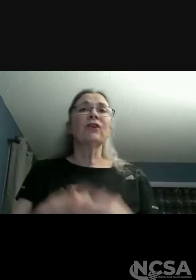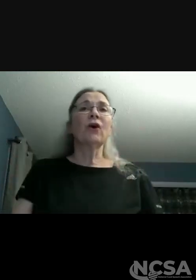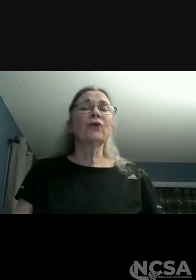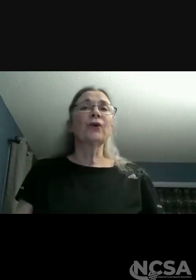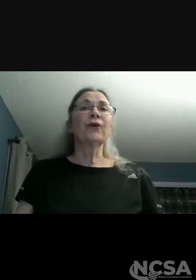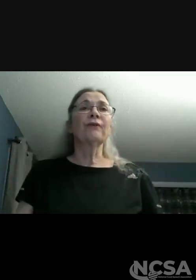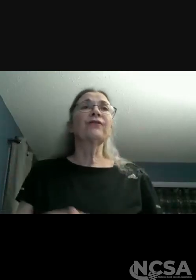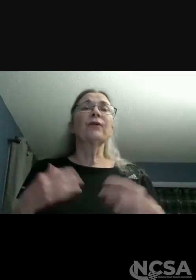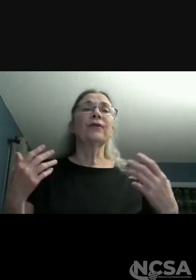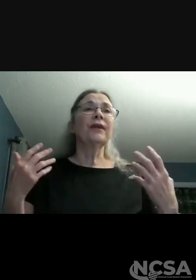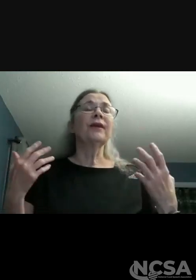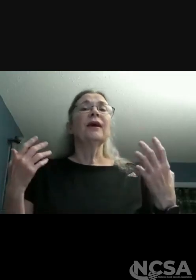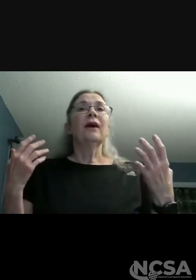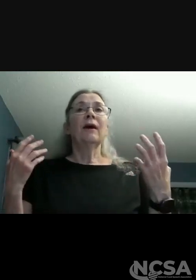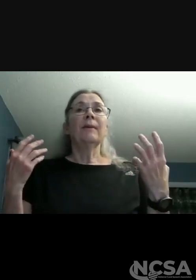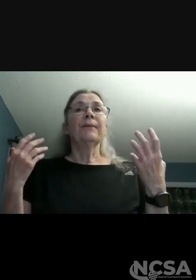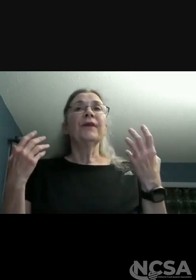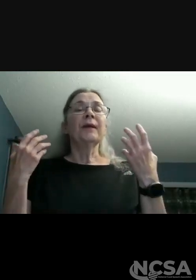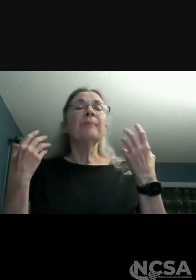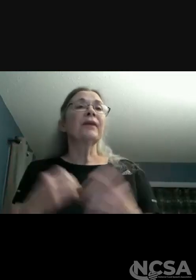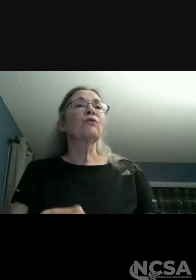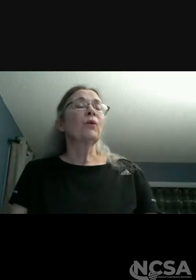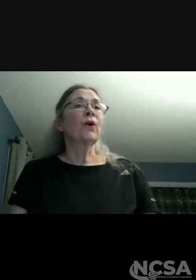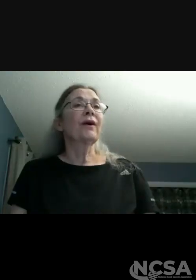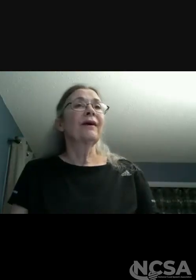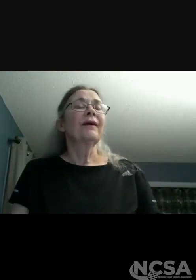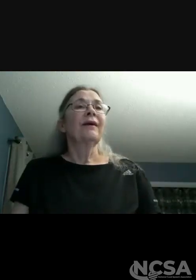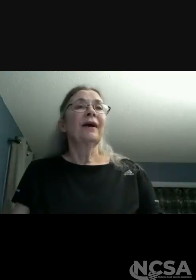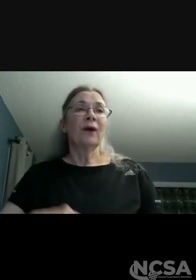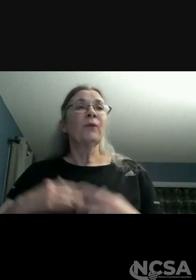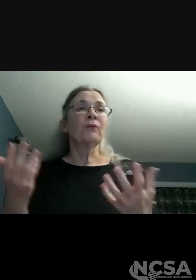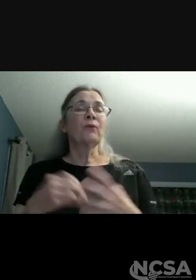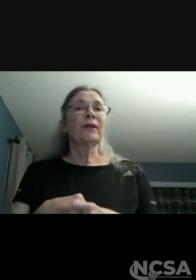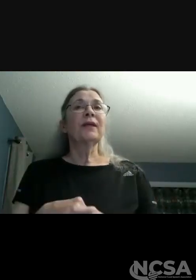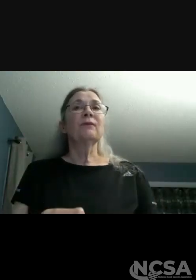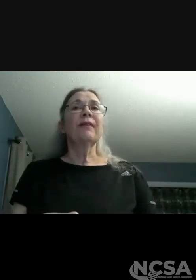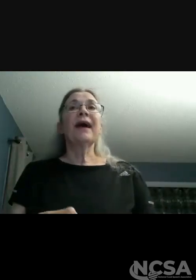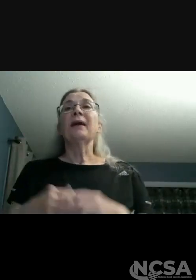have an auditory nerve so that the implants won't work. I work with one kid with that,